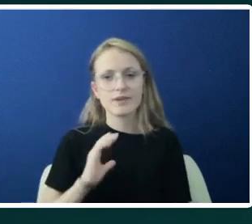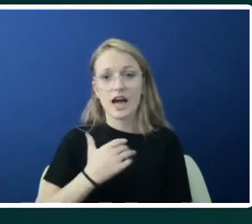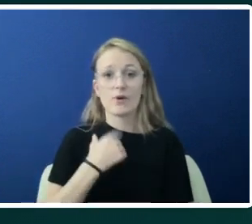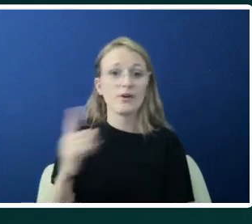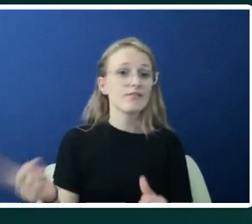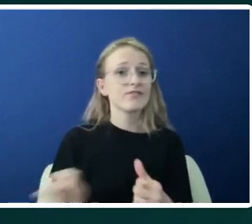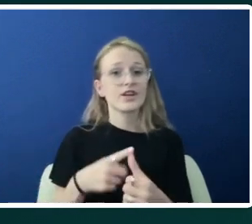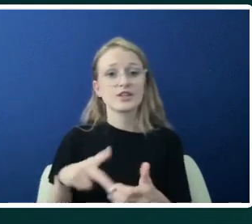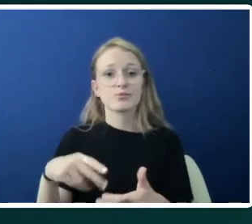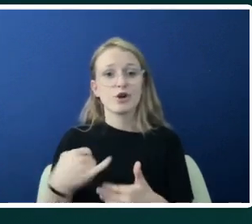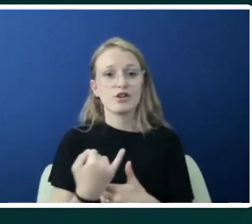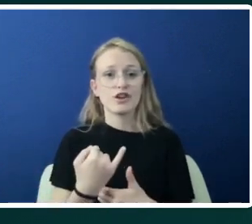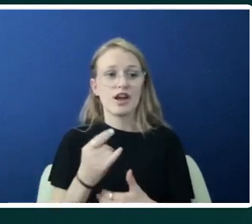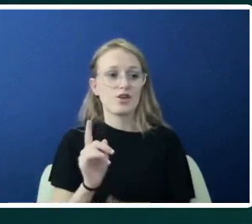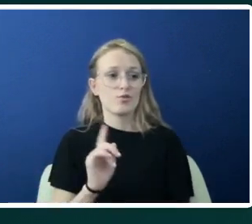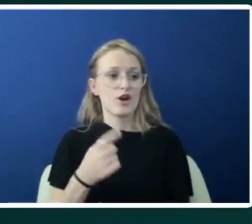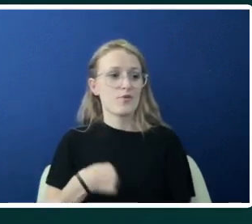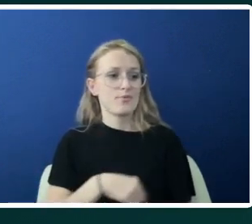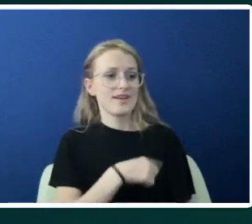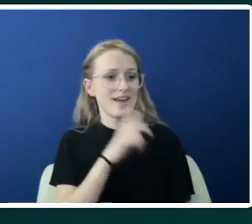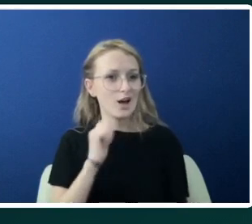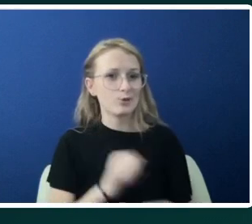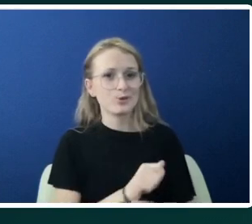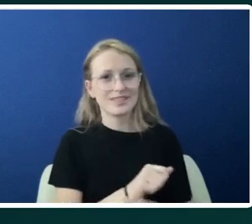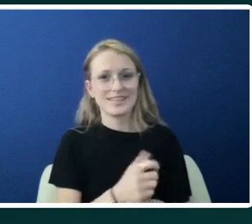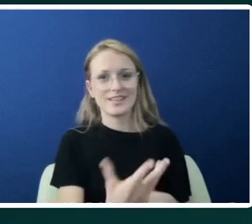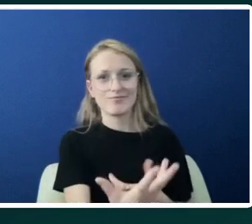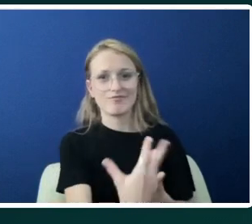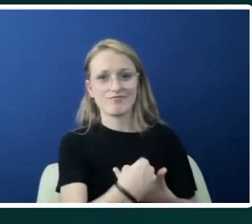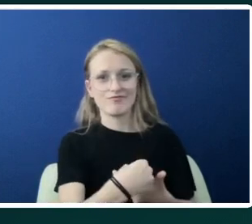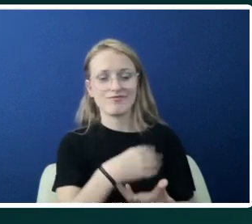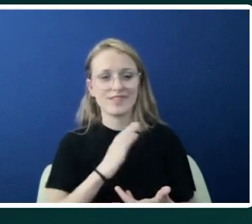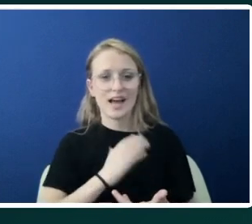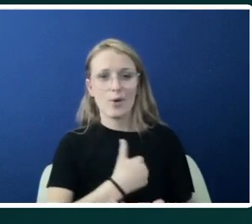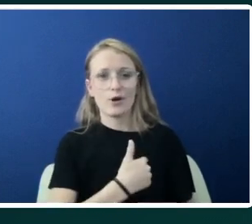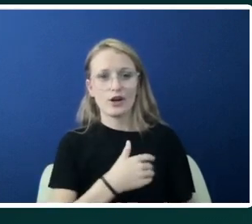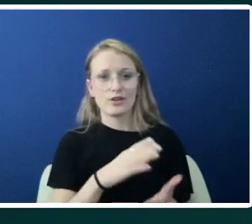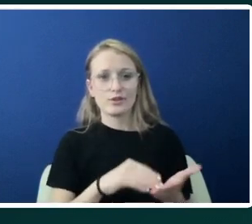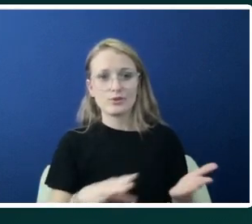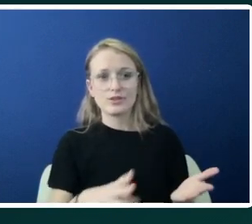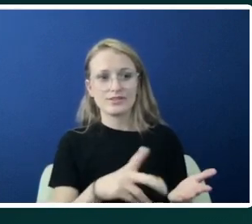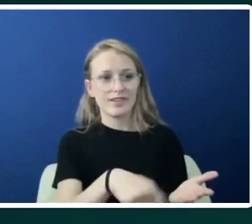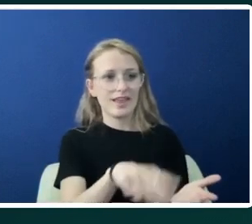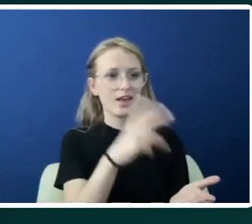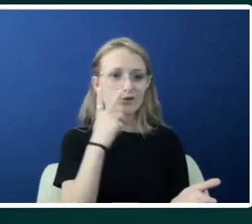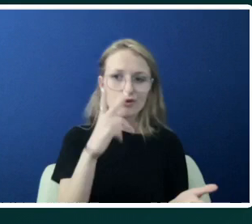the kids got to be able to, you know, see other kids work and, you know, talk to other kids,